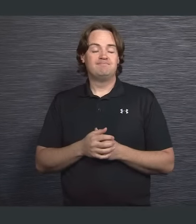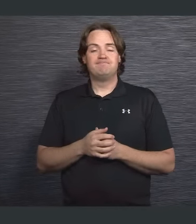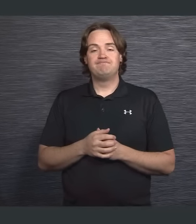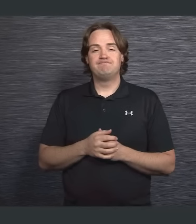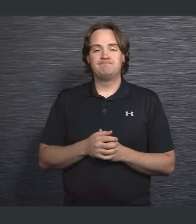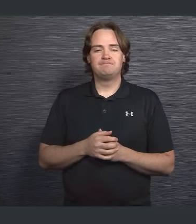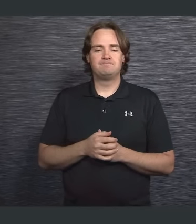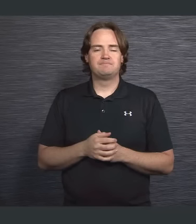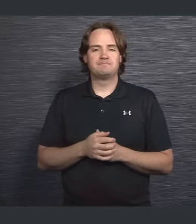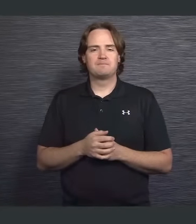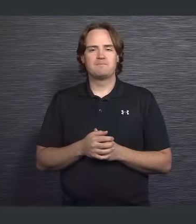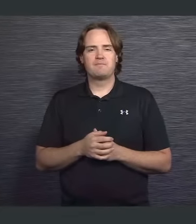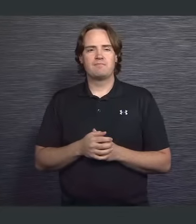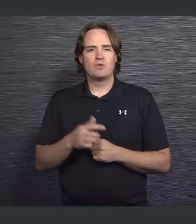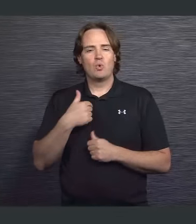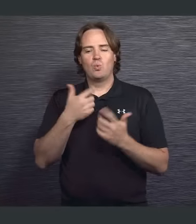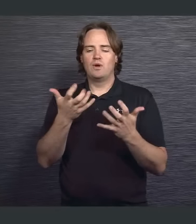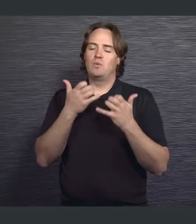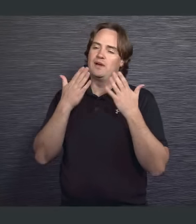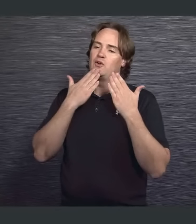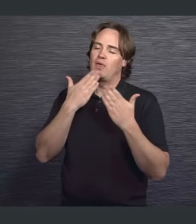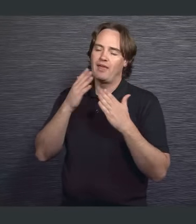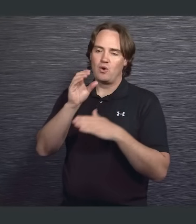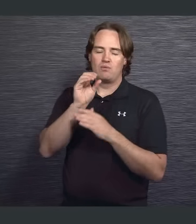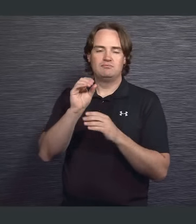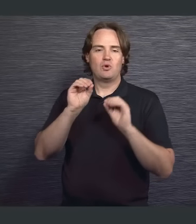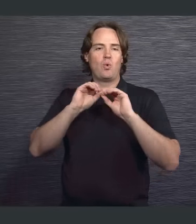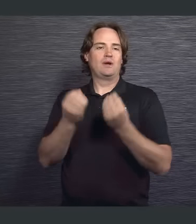We'd like to thank wonderful organizations like AbleGamers,